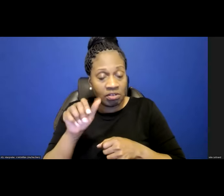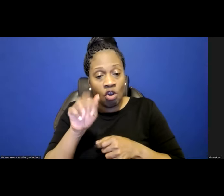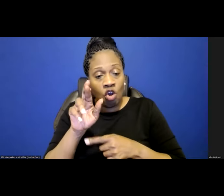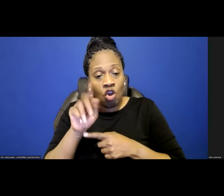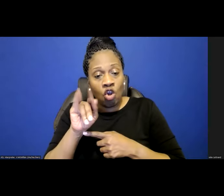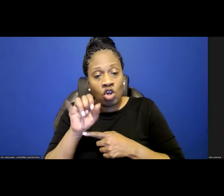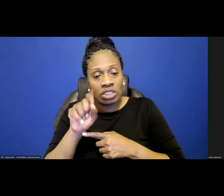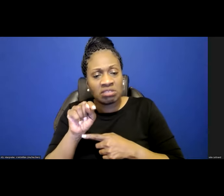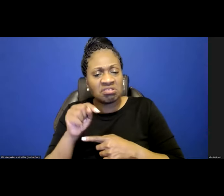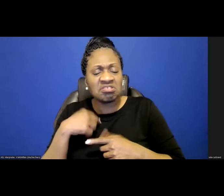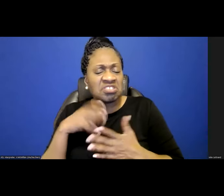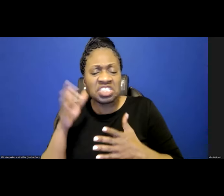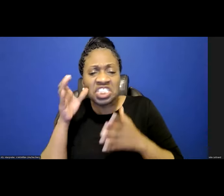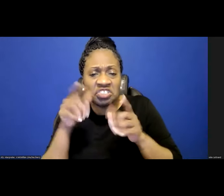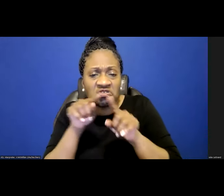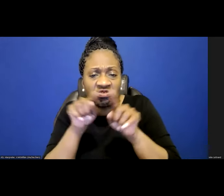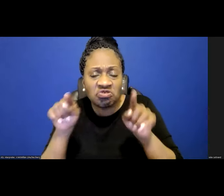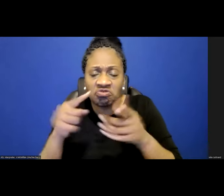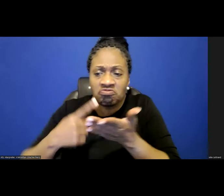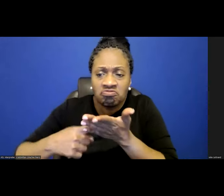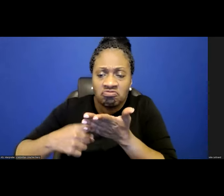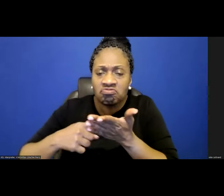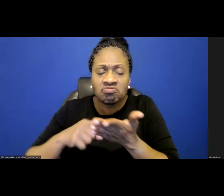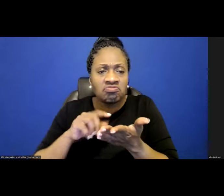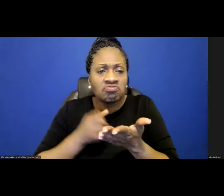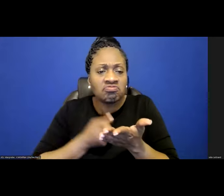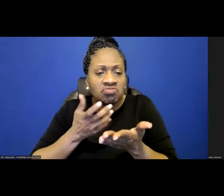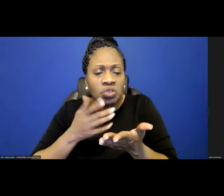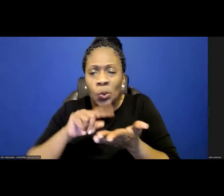I'd love to kind of hear you guys discuss what it means to you